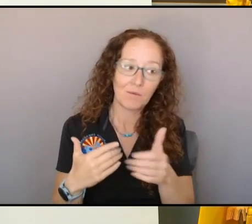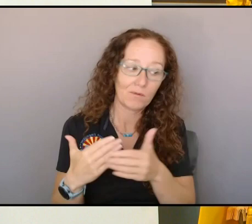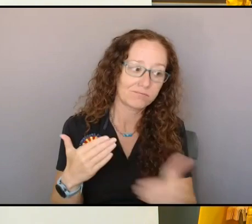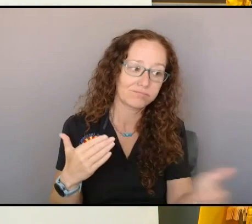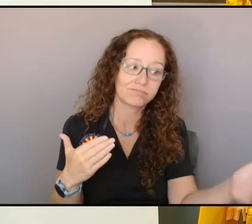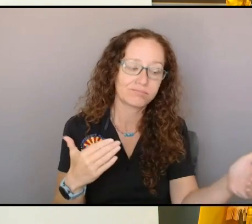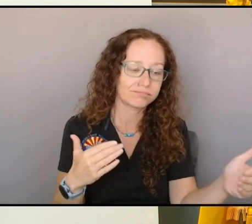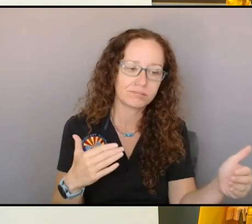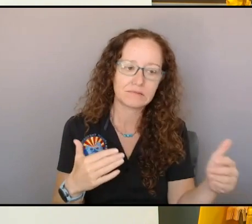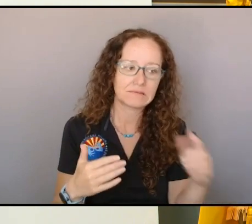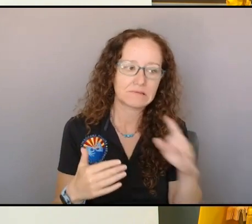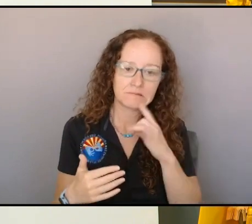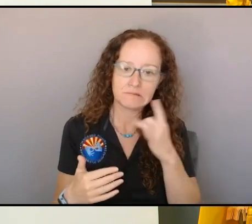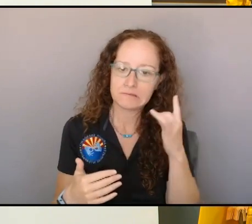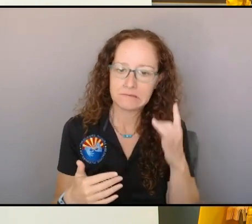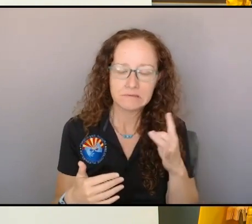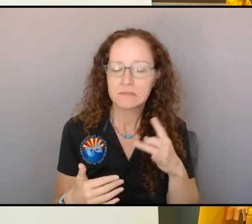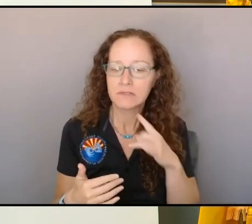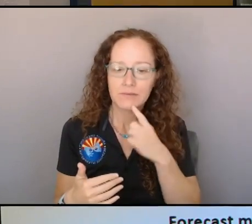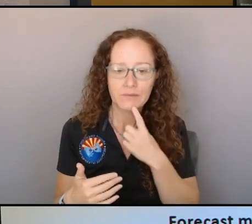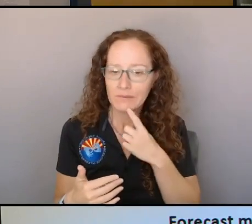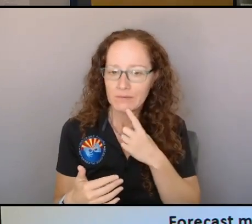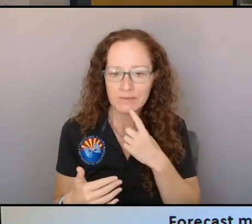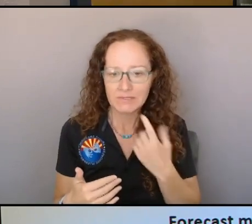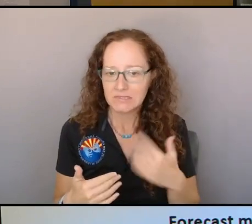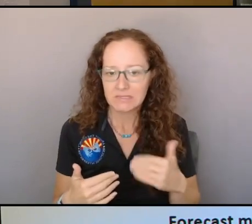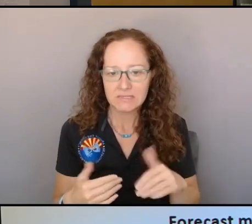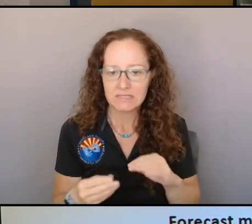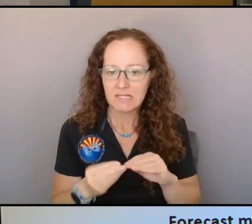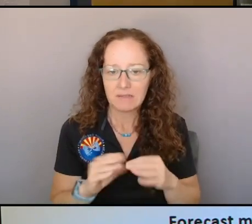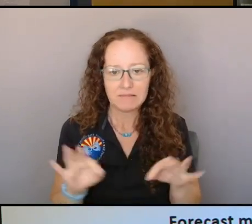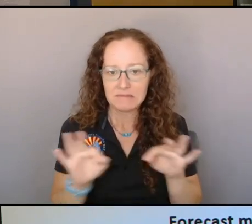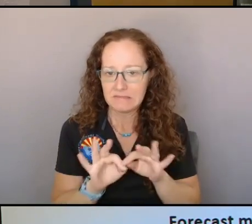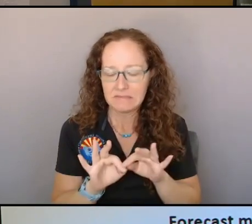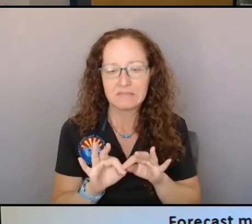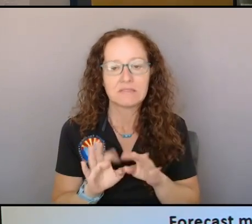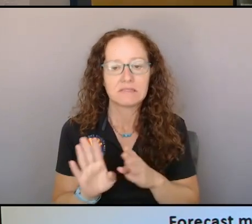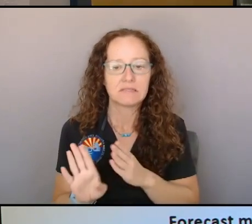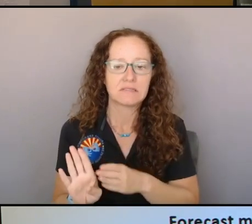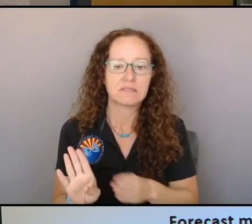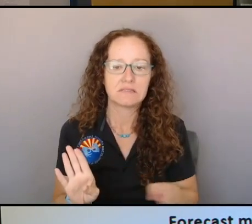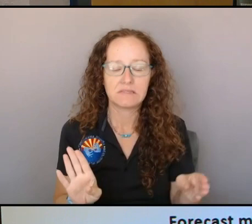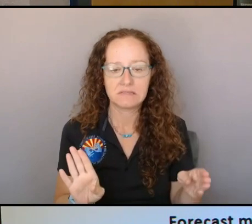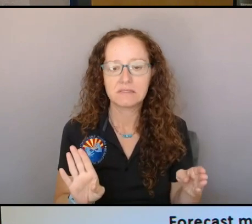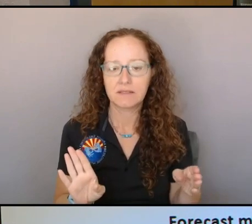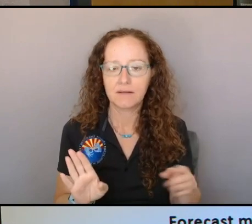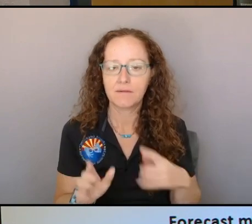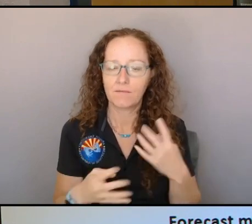these are our four dry days. And through that period, our temperatures will be warming to back above normal. That's a